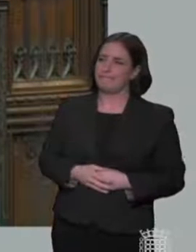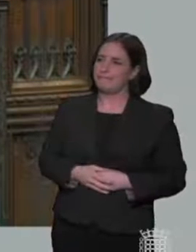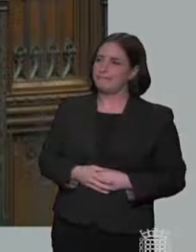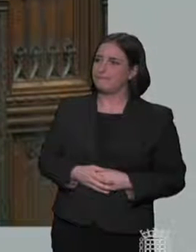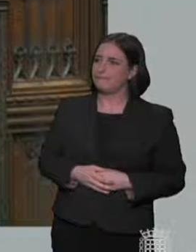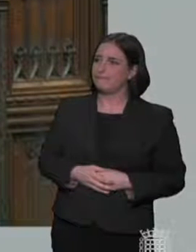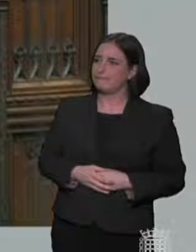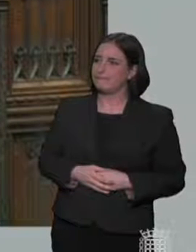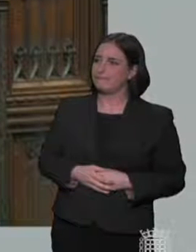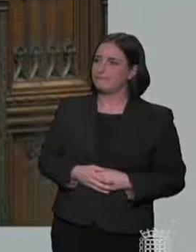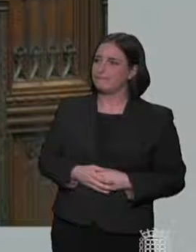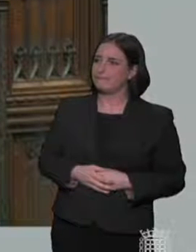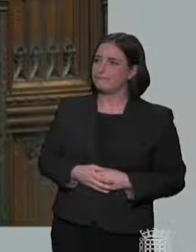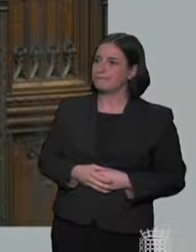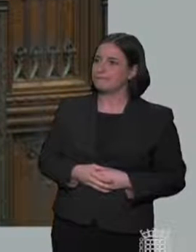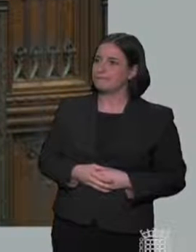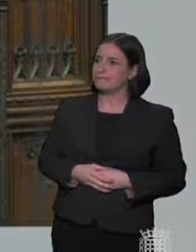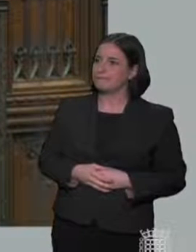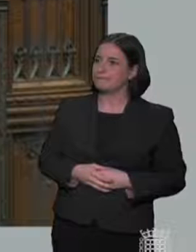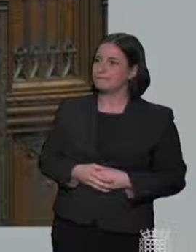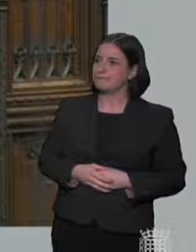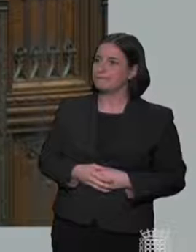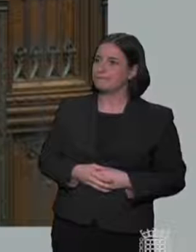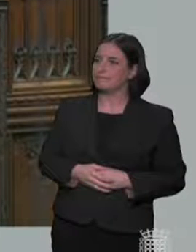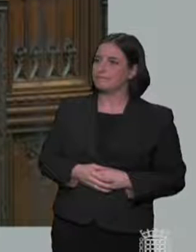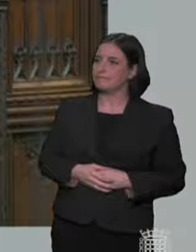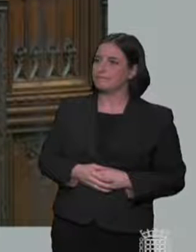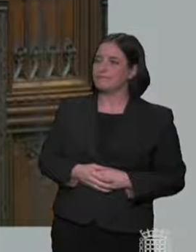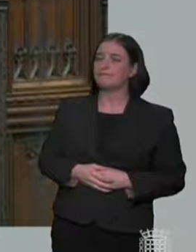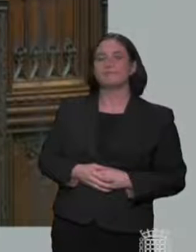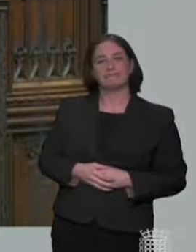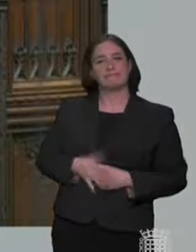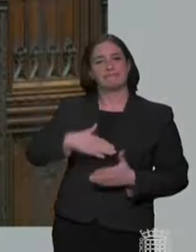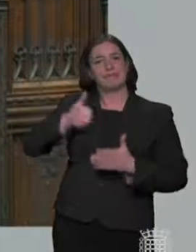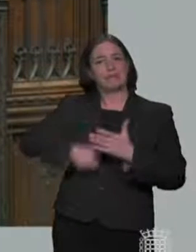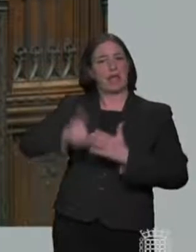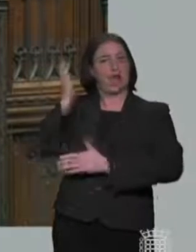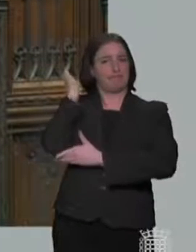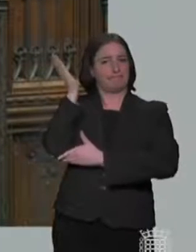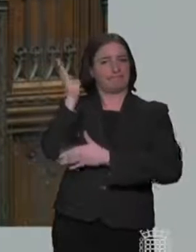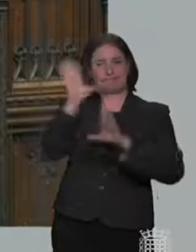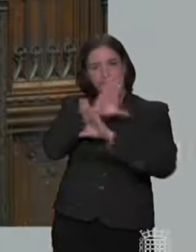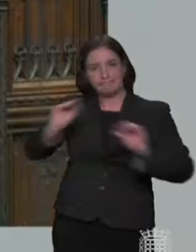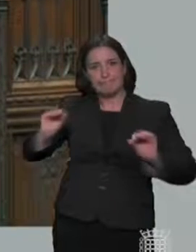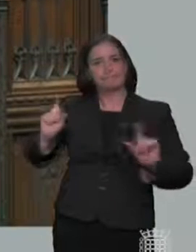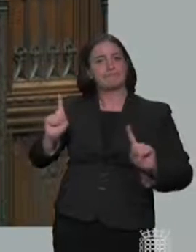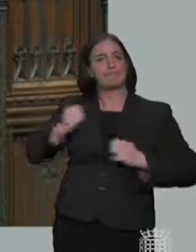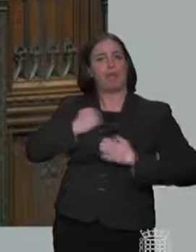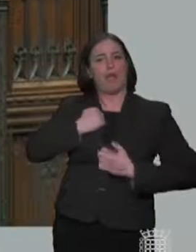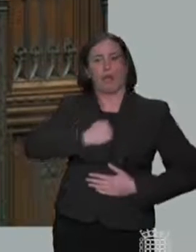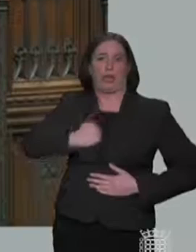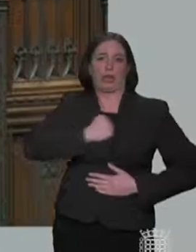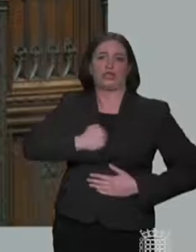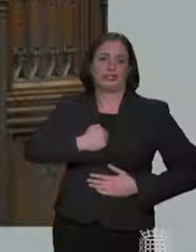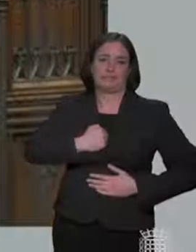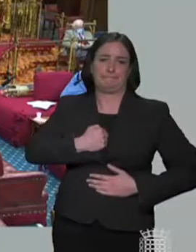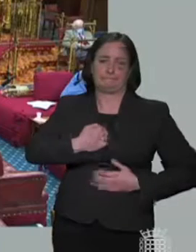my lords i start with an apology i would have liked to have practiced a small amount of sign